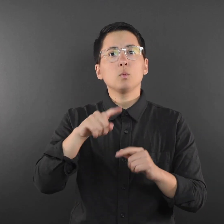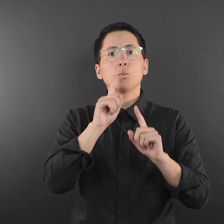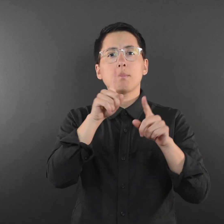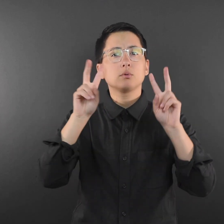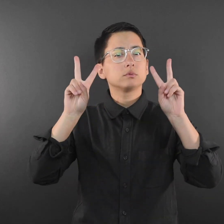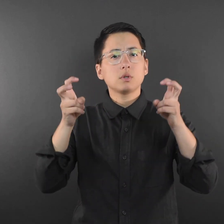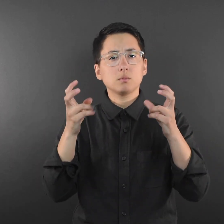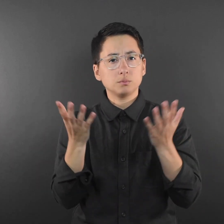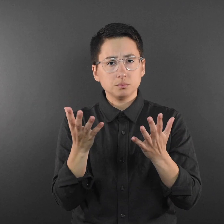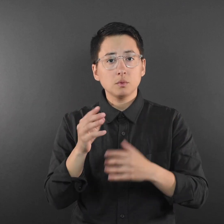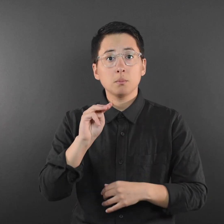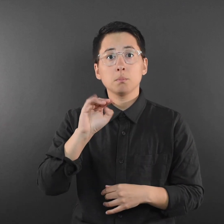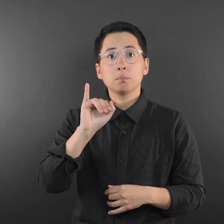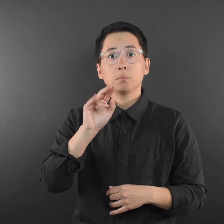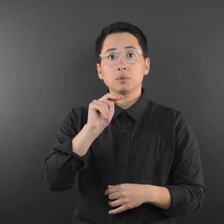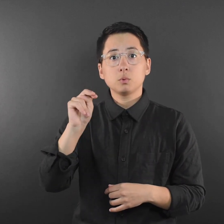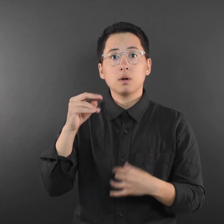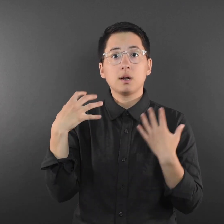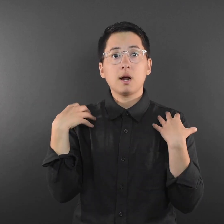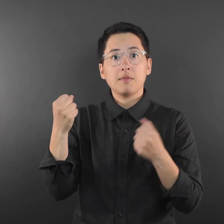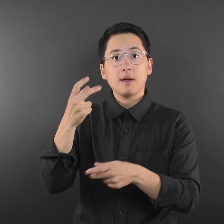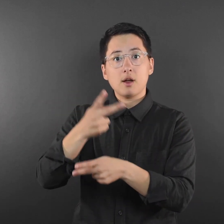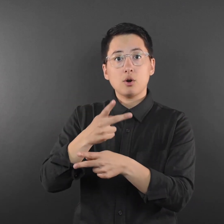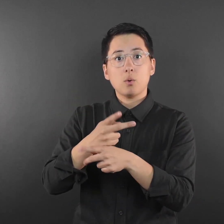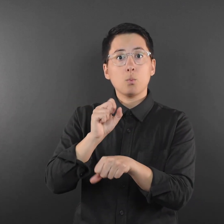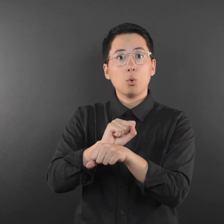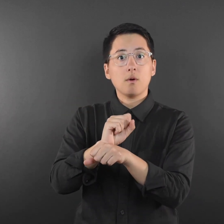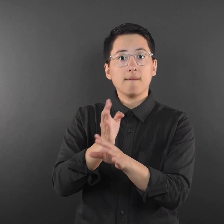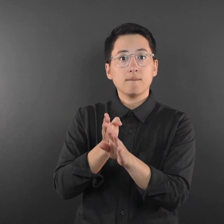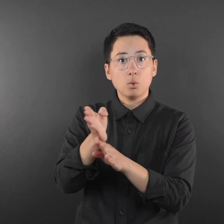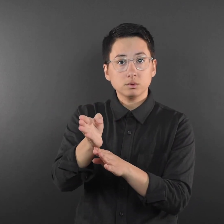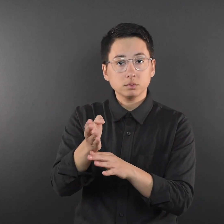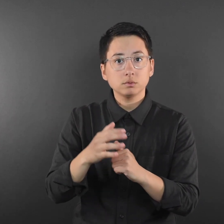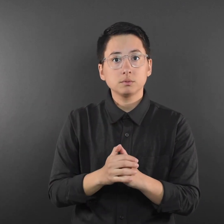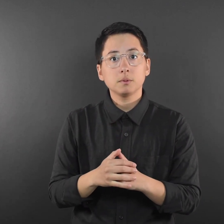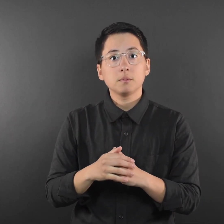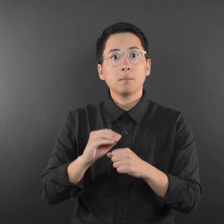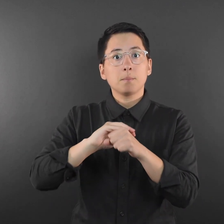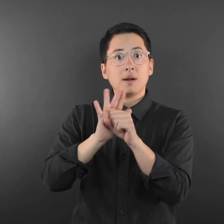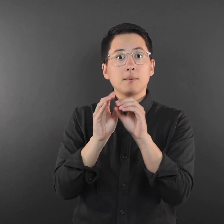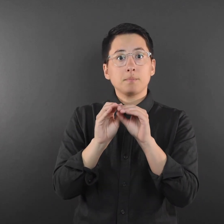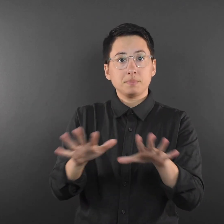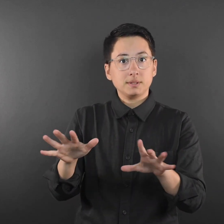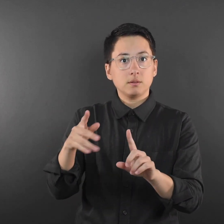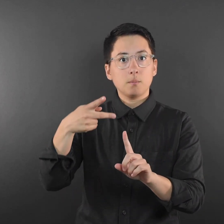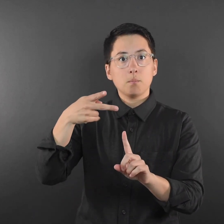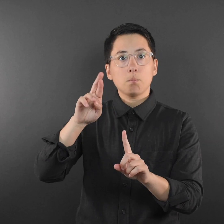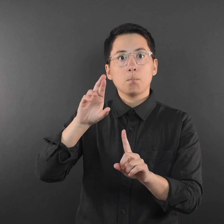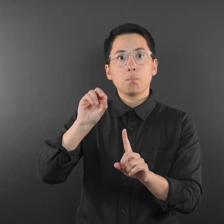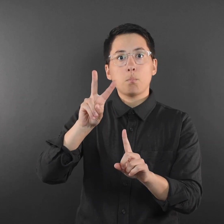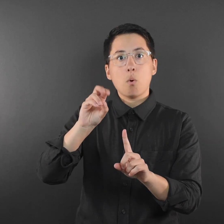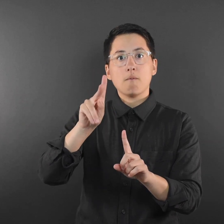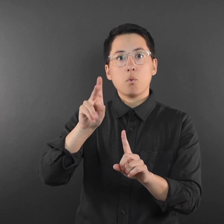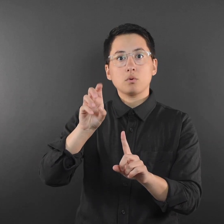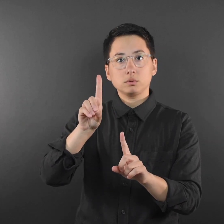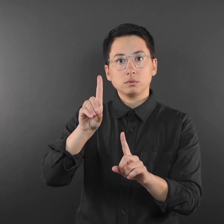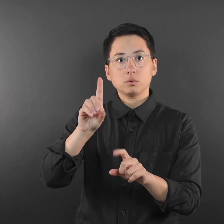The report, Minnesota’s Health Care Workforce: Pandemic-Provoked Workforce Exits, Burnout, and Shortages,